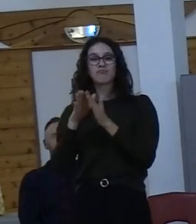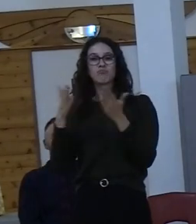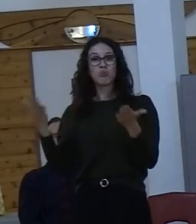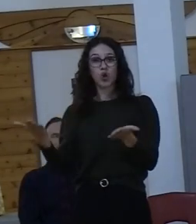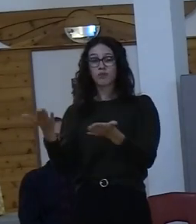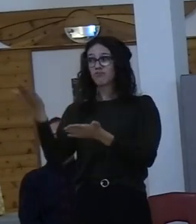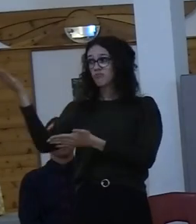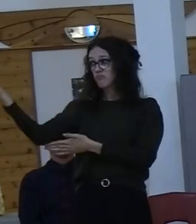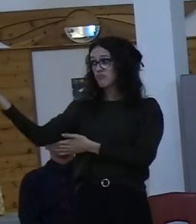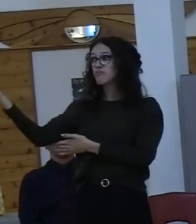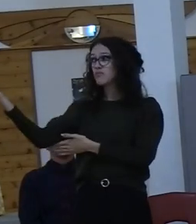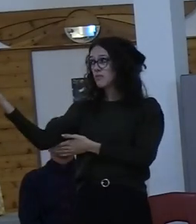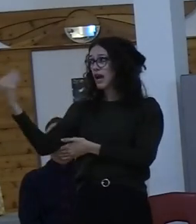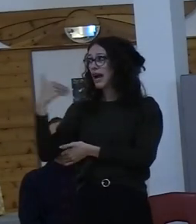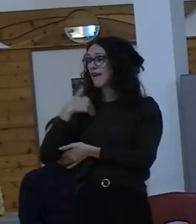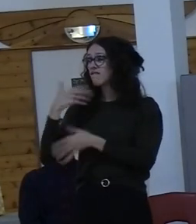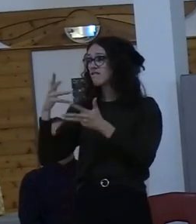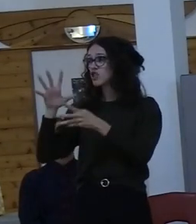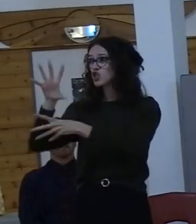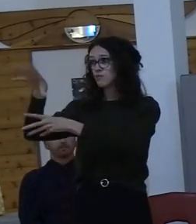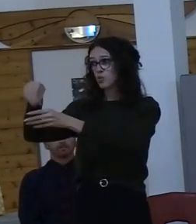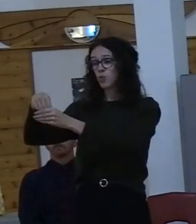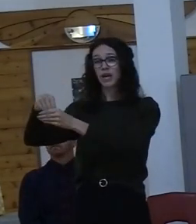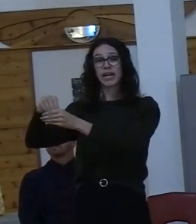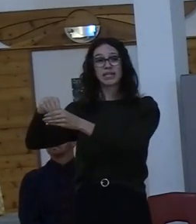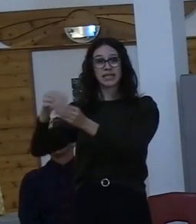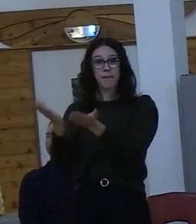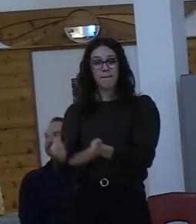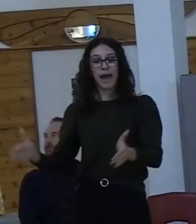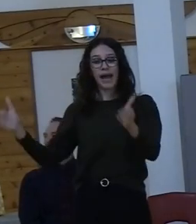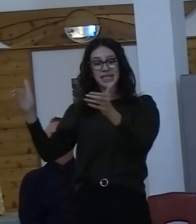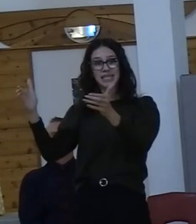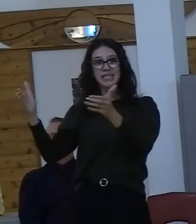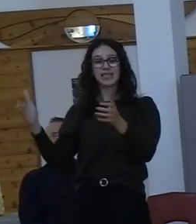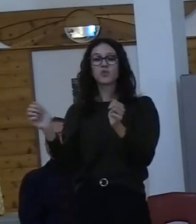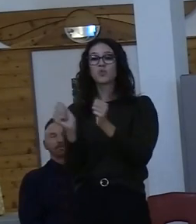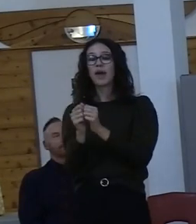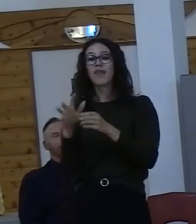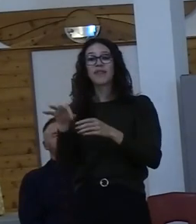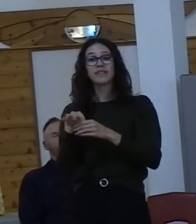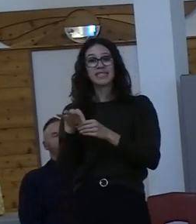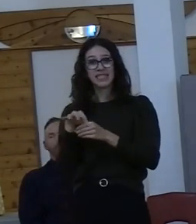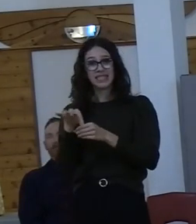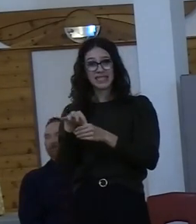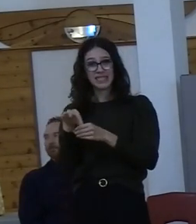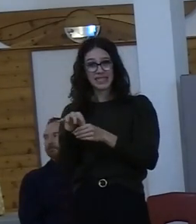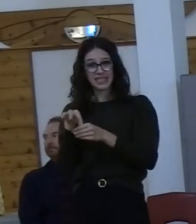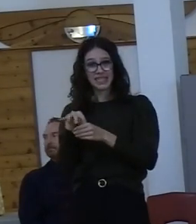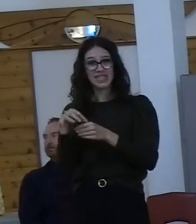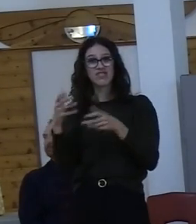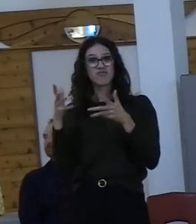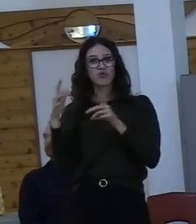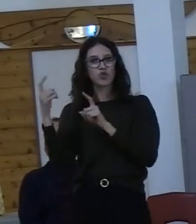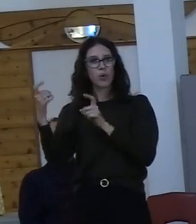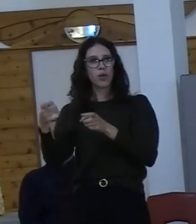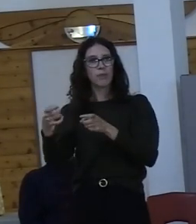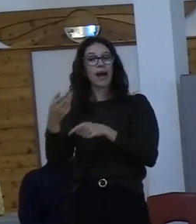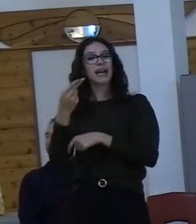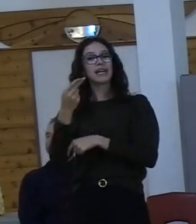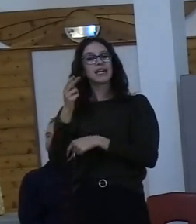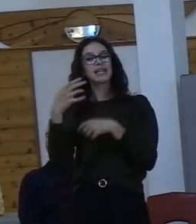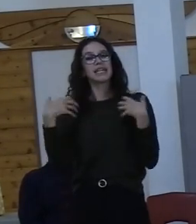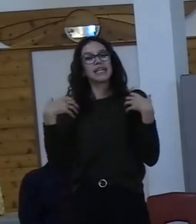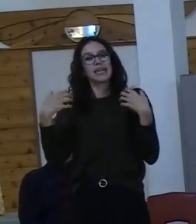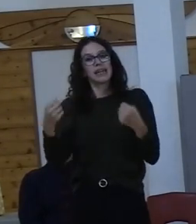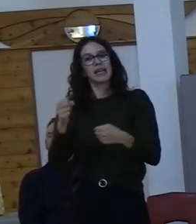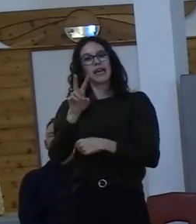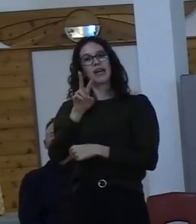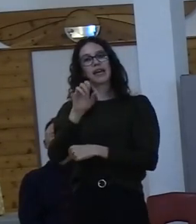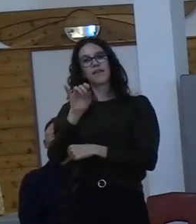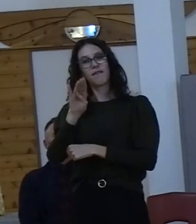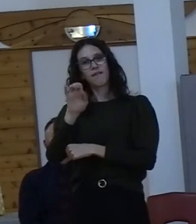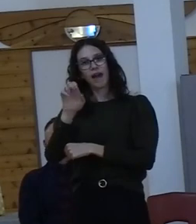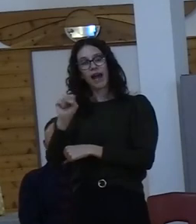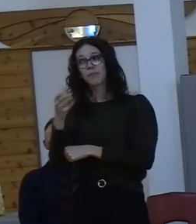So that is included in the basket with all the tea items, which was donated by Healing Vibes and Accessories.